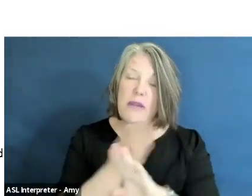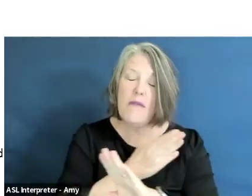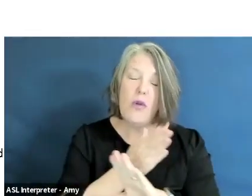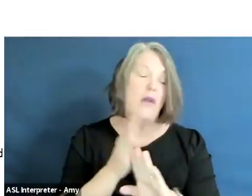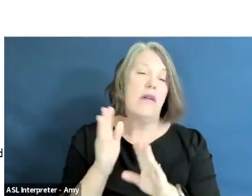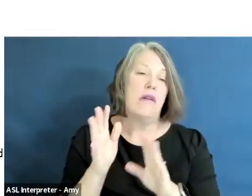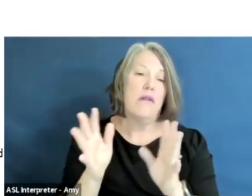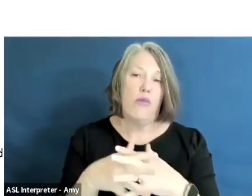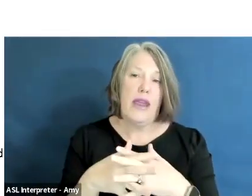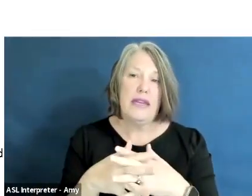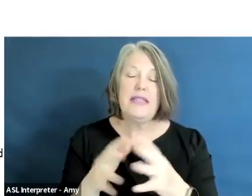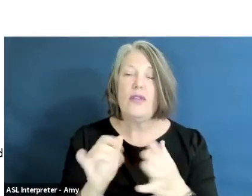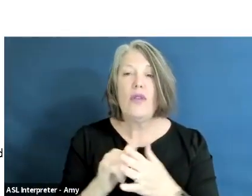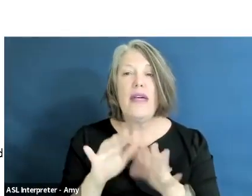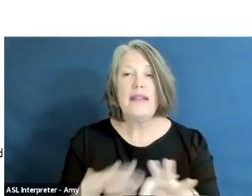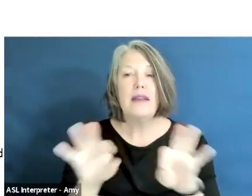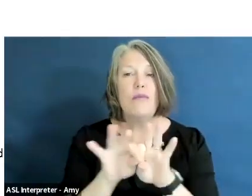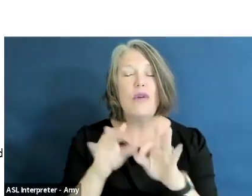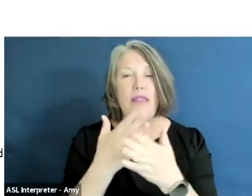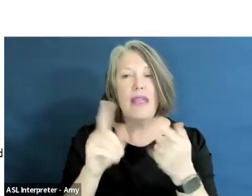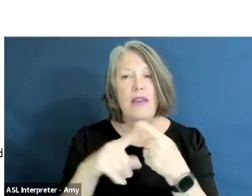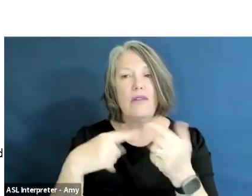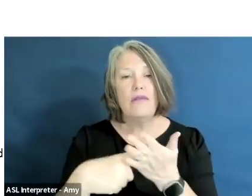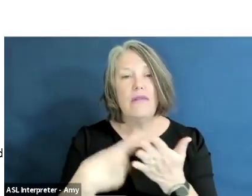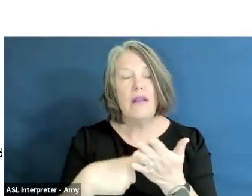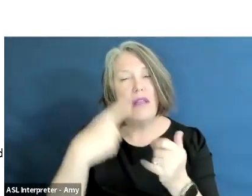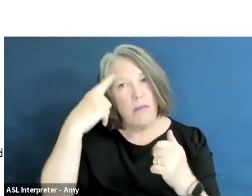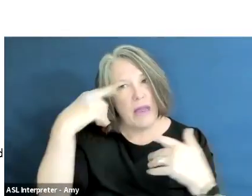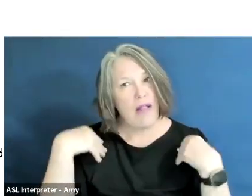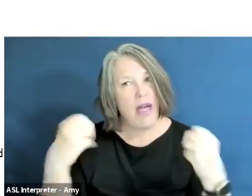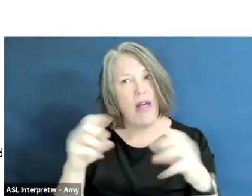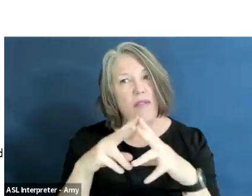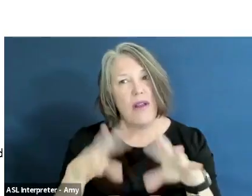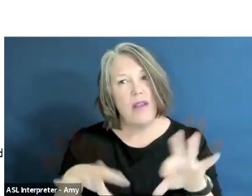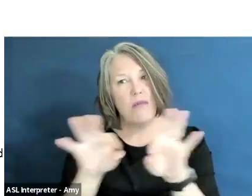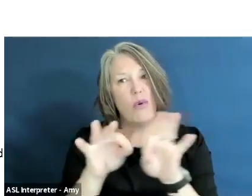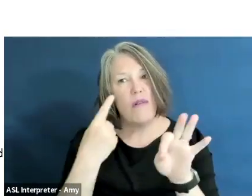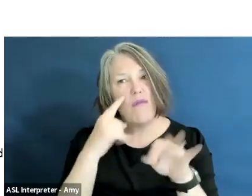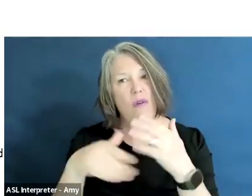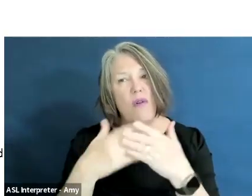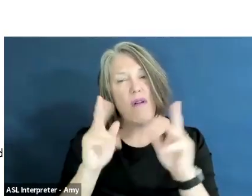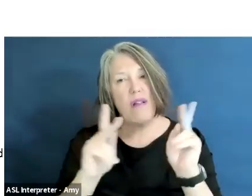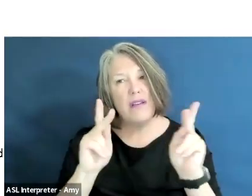So that's an important thing to cover. Mental health is very important for all individuals to be prepared for